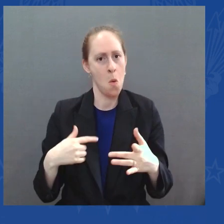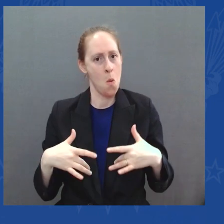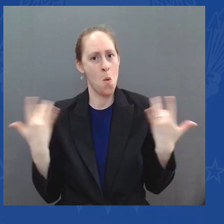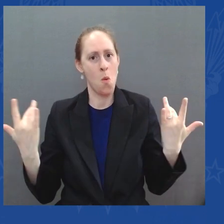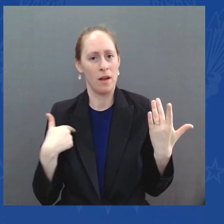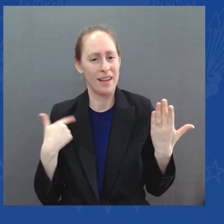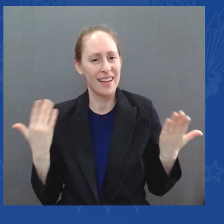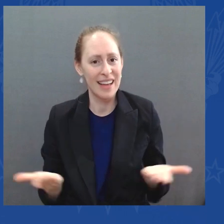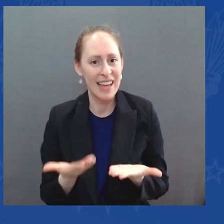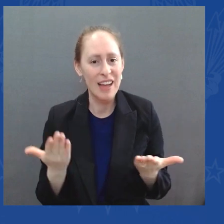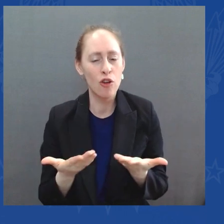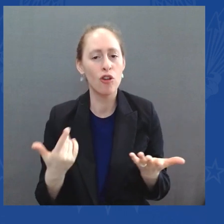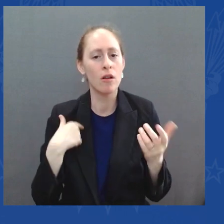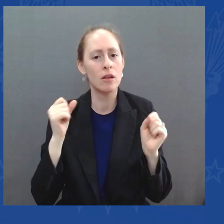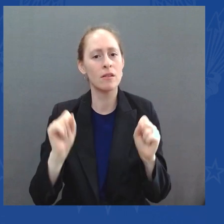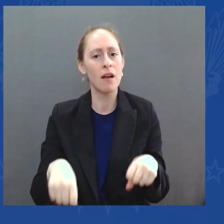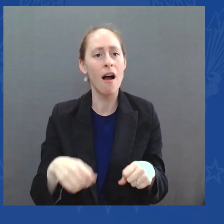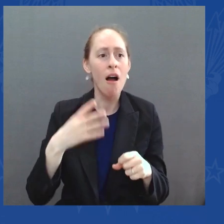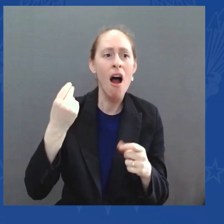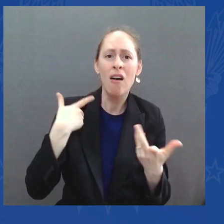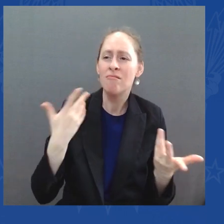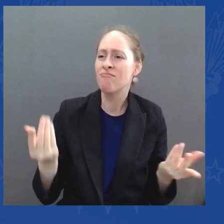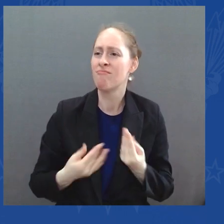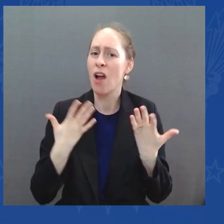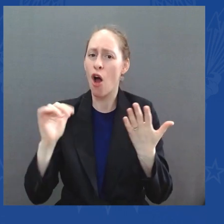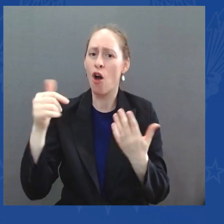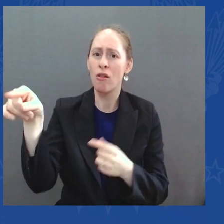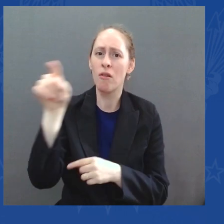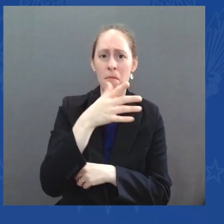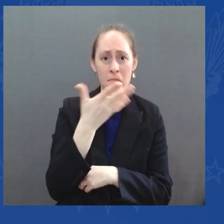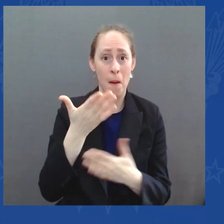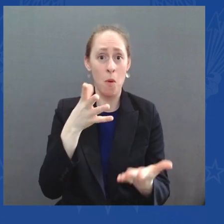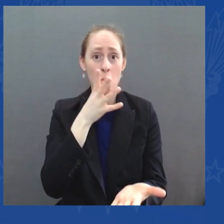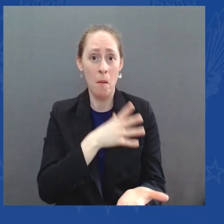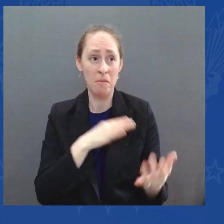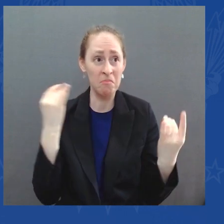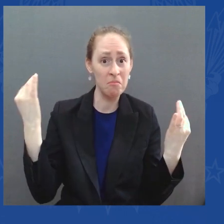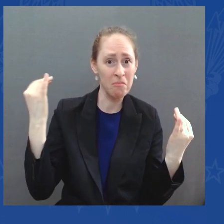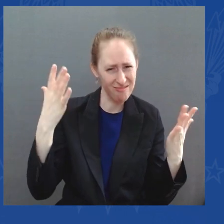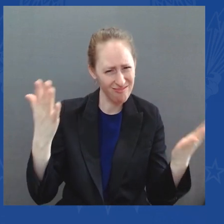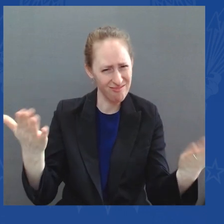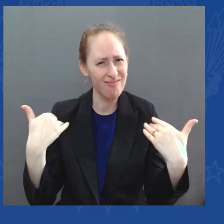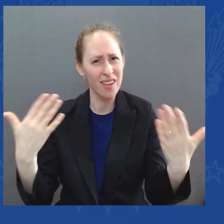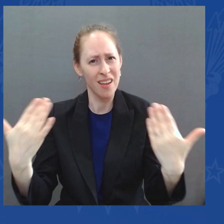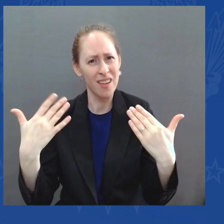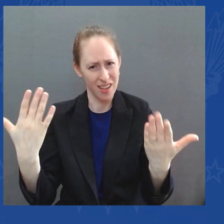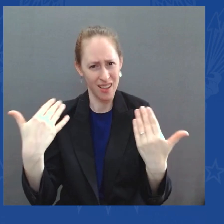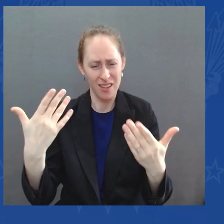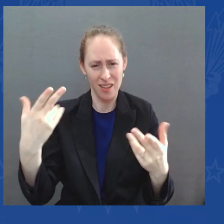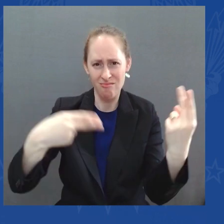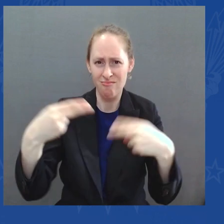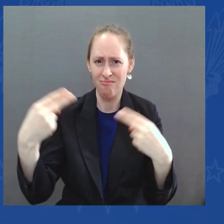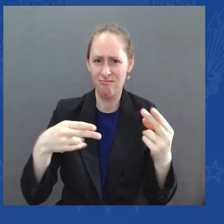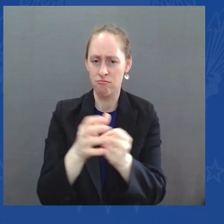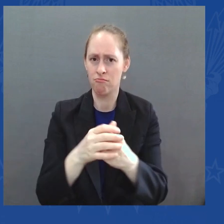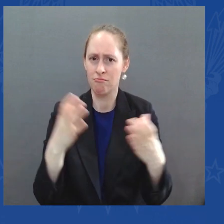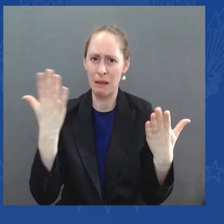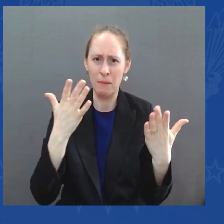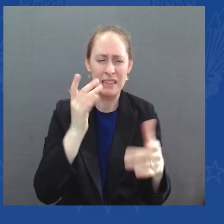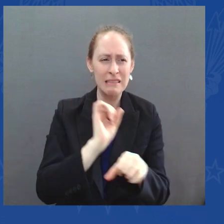who are thinking of joining the industry. I struggled to find a career, but I didn't give up, and now I'm a successful mom,